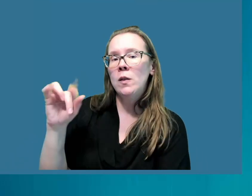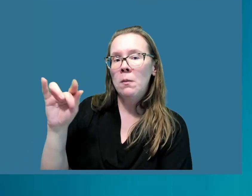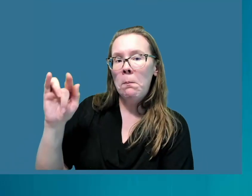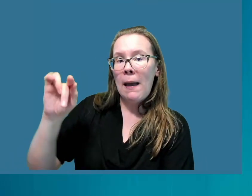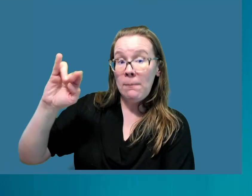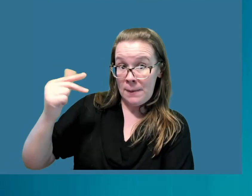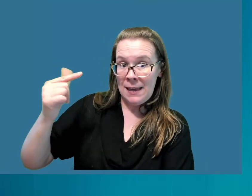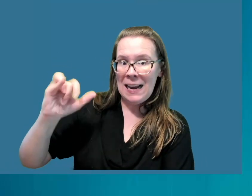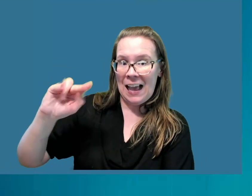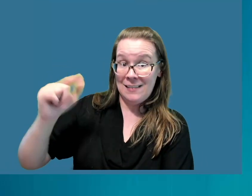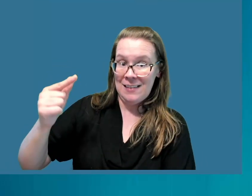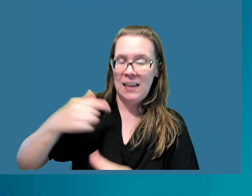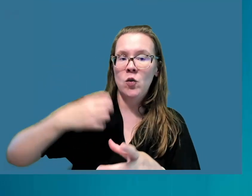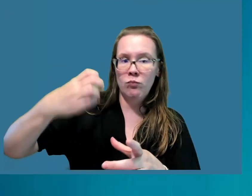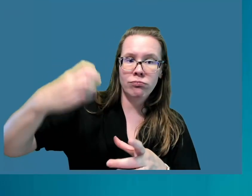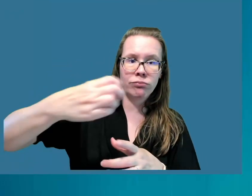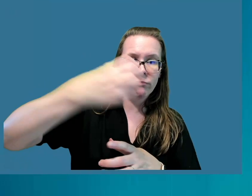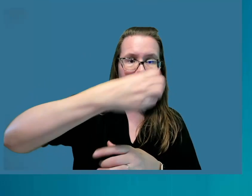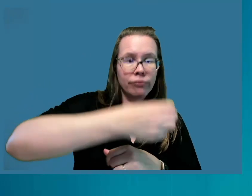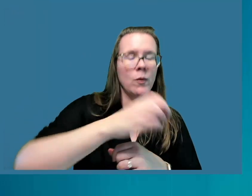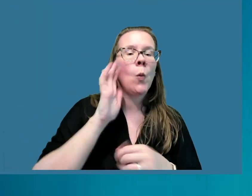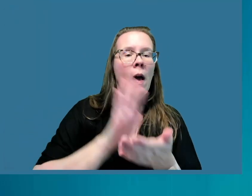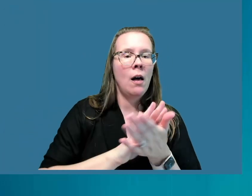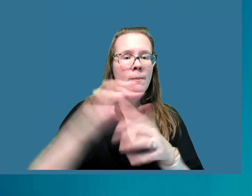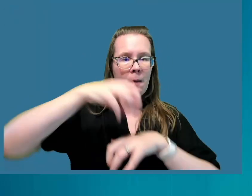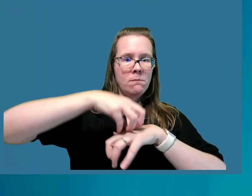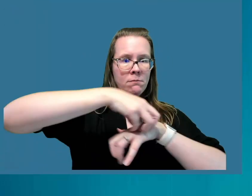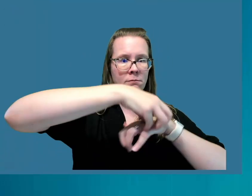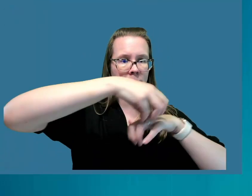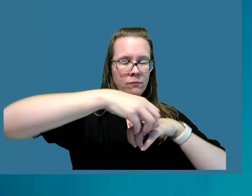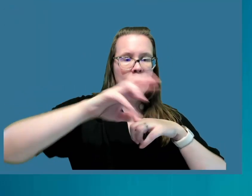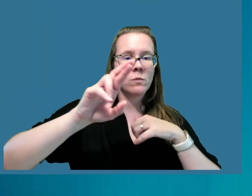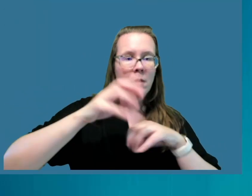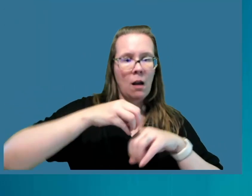the surface, then you would do your base layer, let it dry, and then pipe polka dots with your